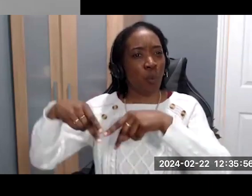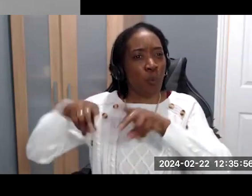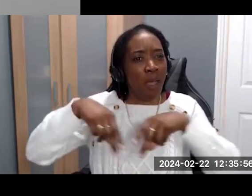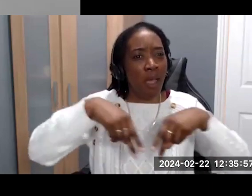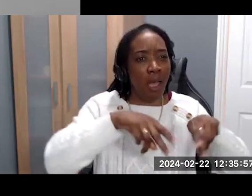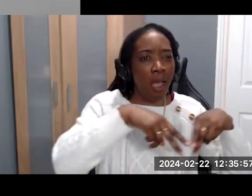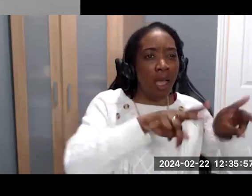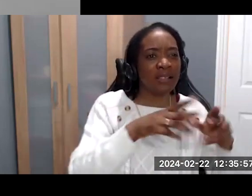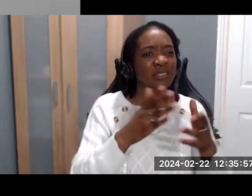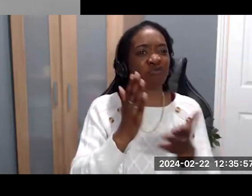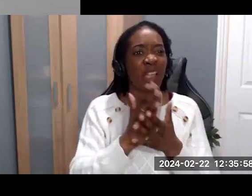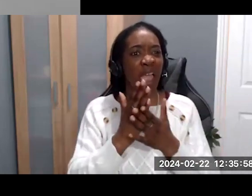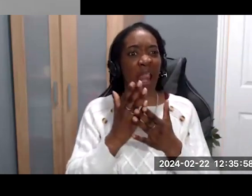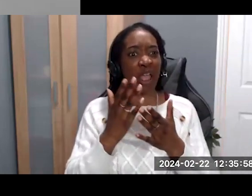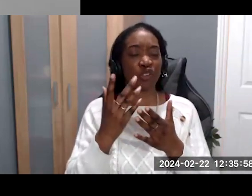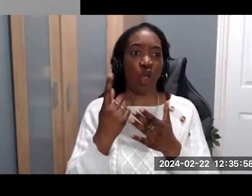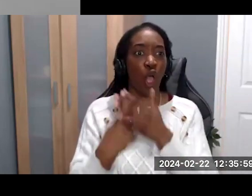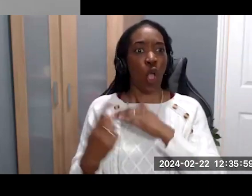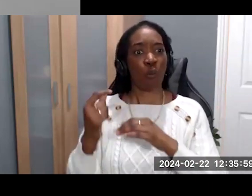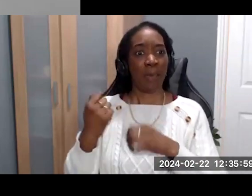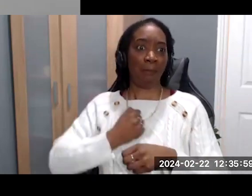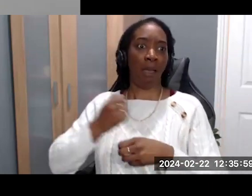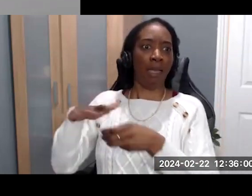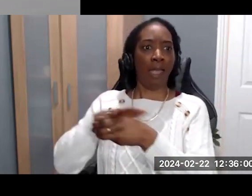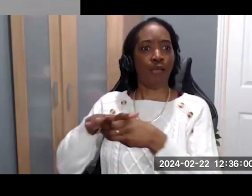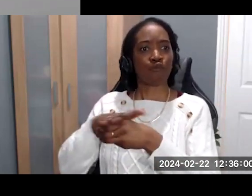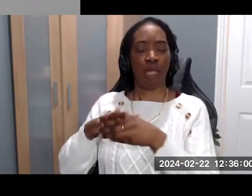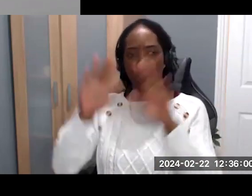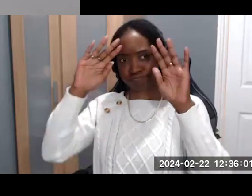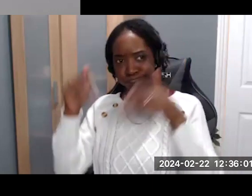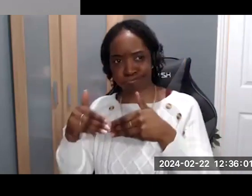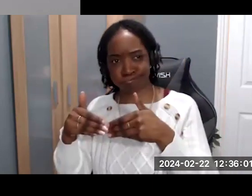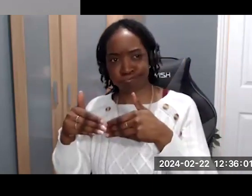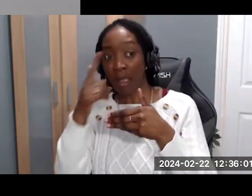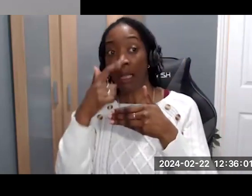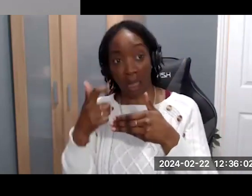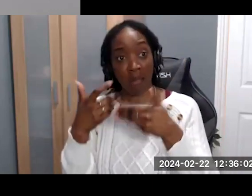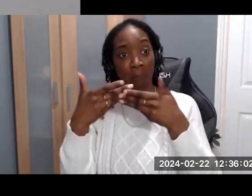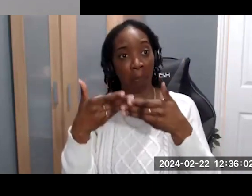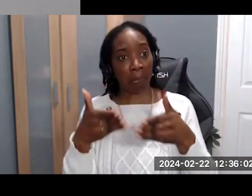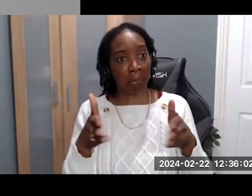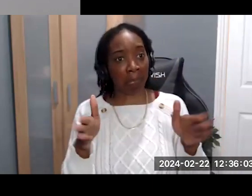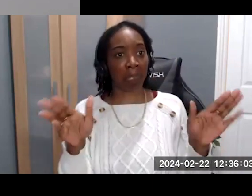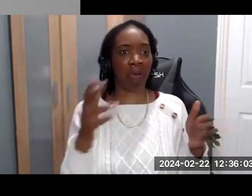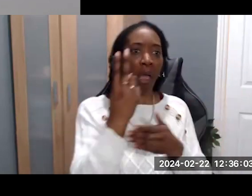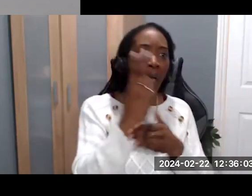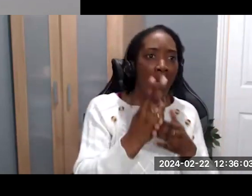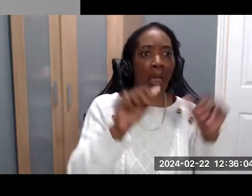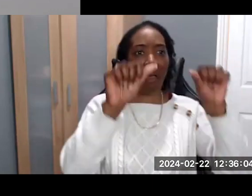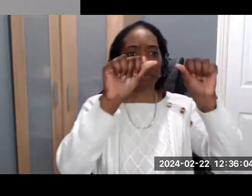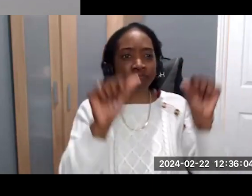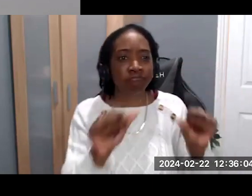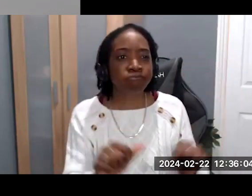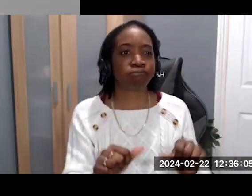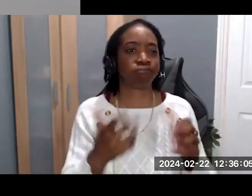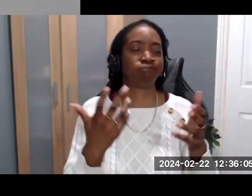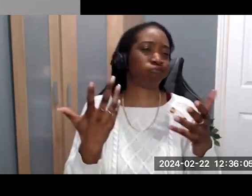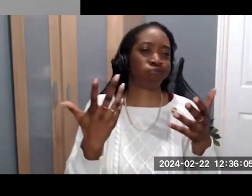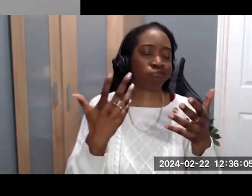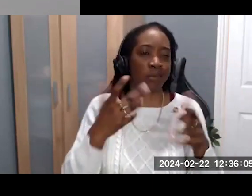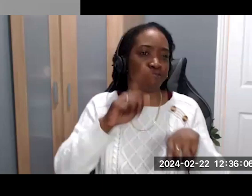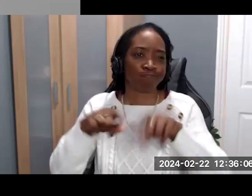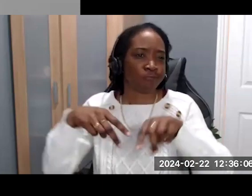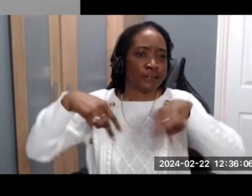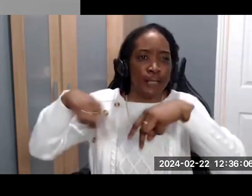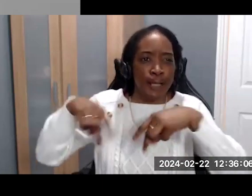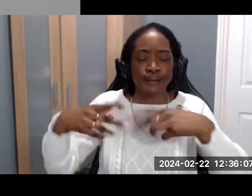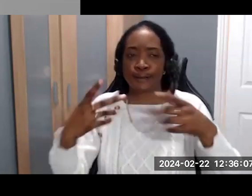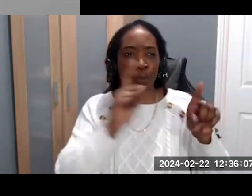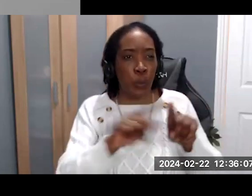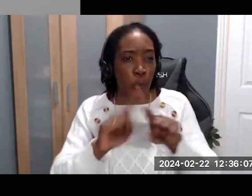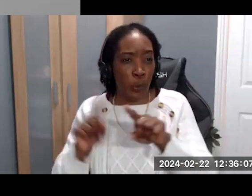the specific sector and discipline and uh so artistic uh residencies represent a sort of